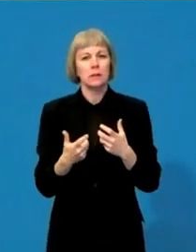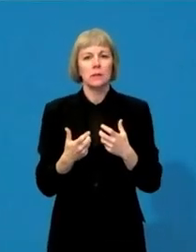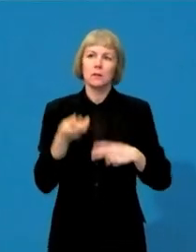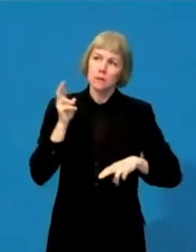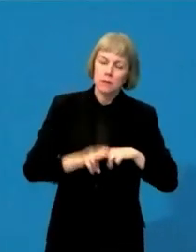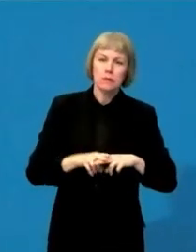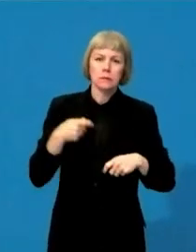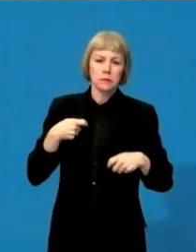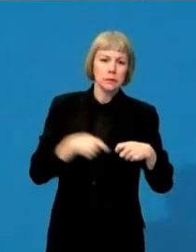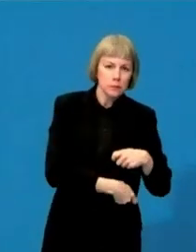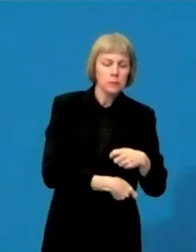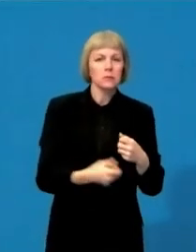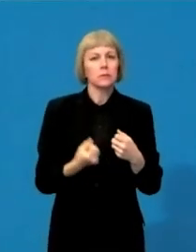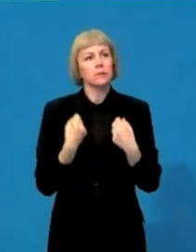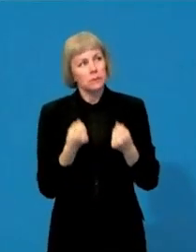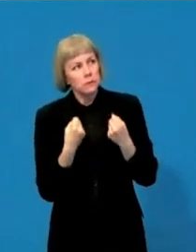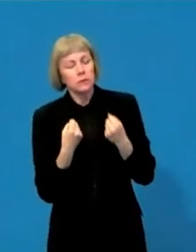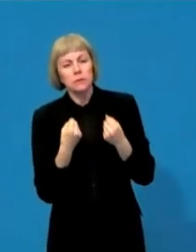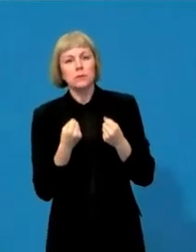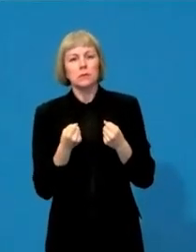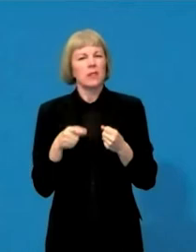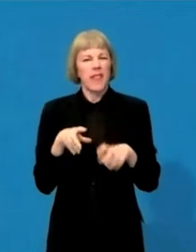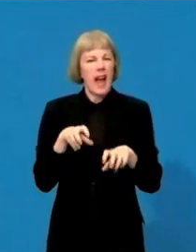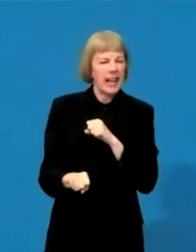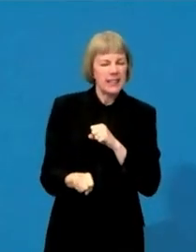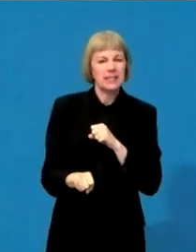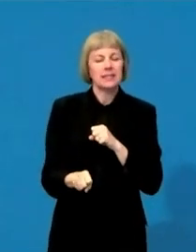And it's just - they don't like change. They don't like new.